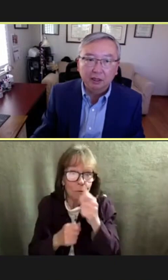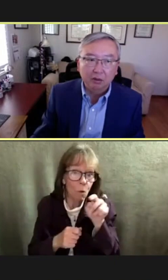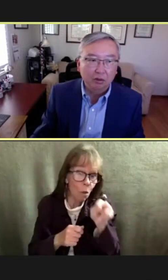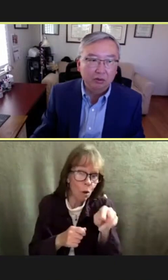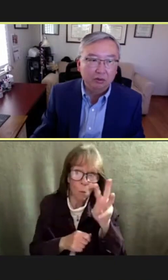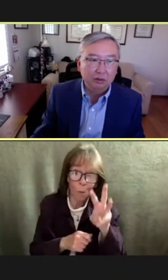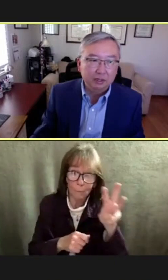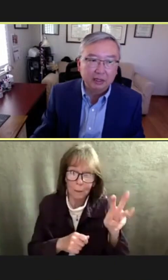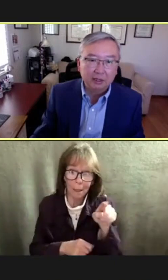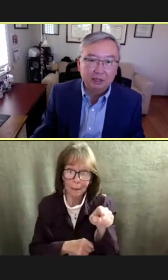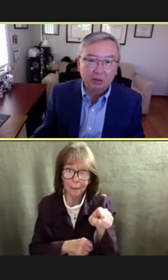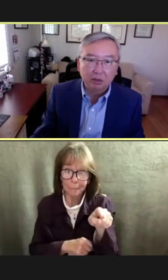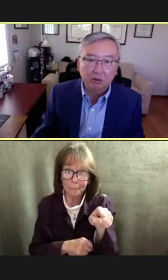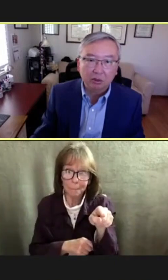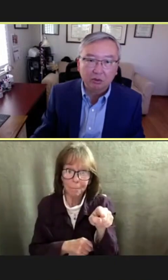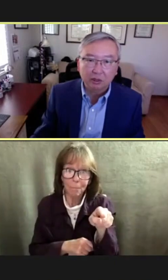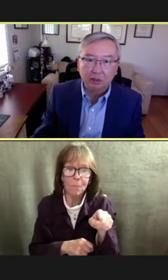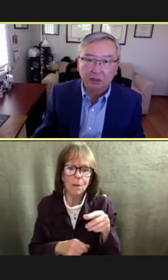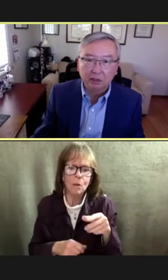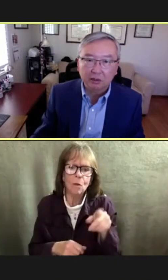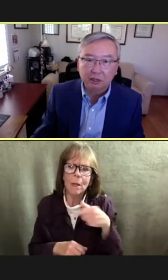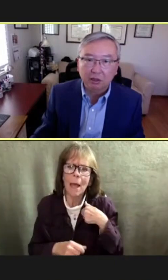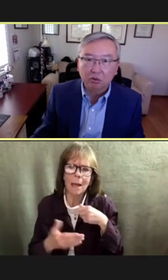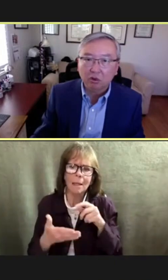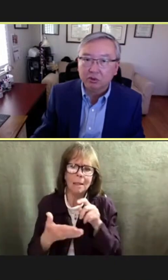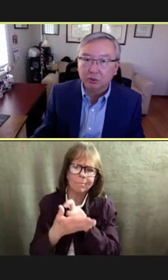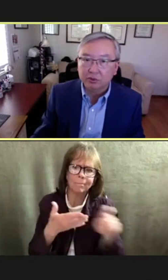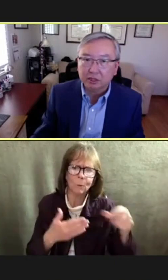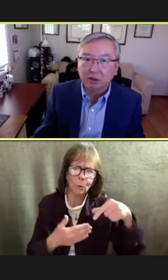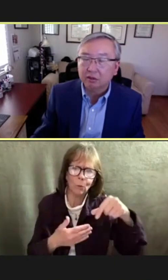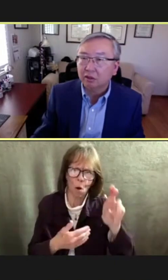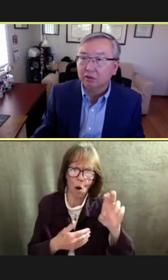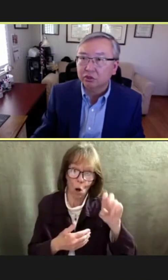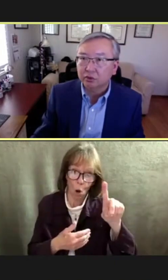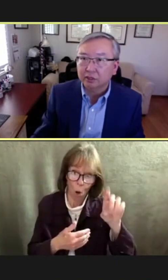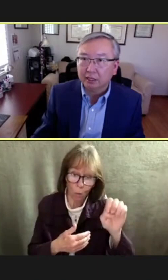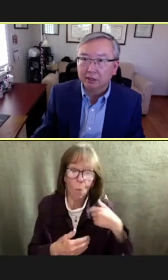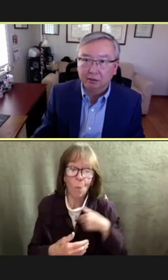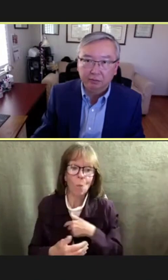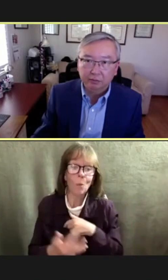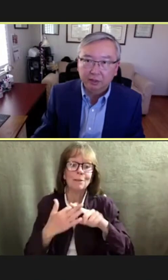scan this QR code, and our course will start on June 8th.